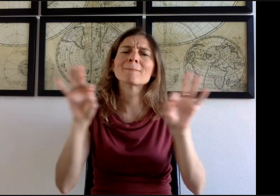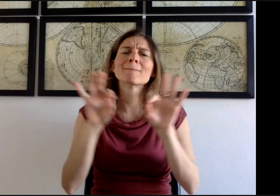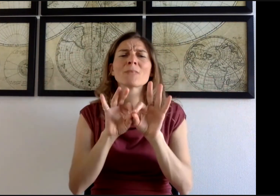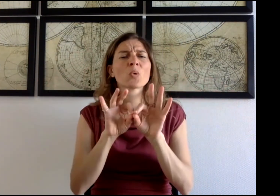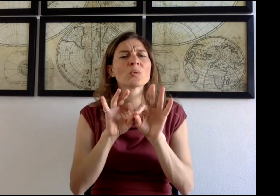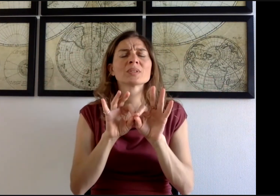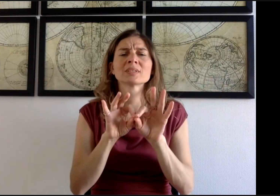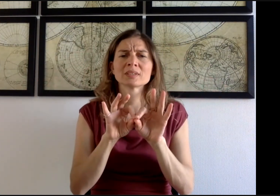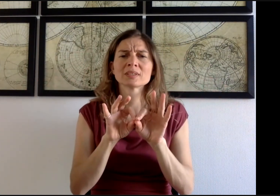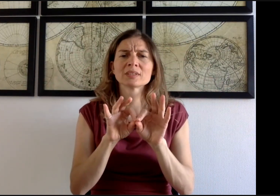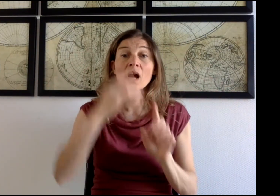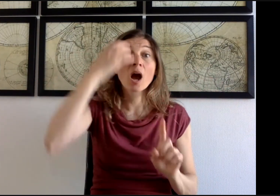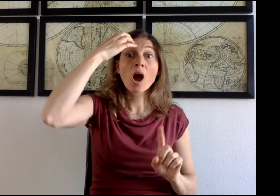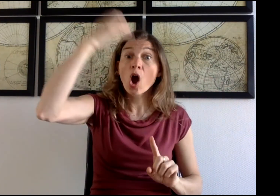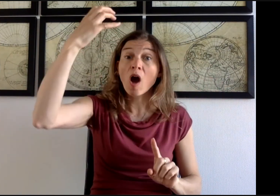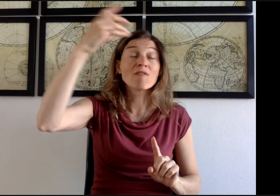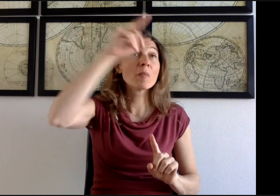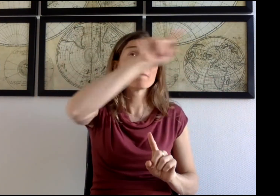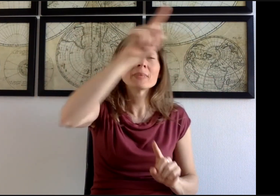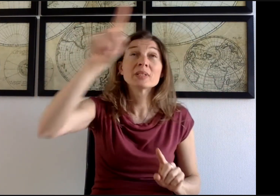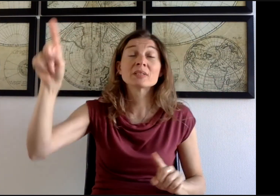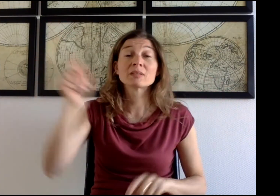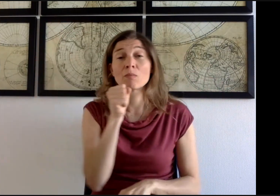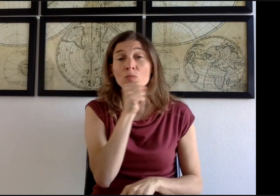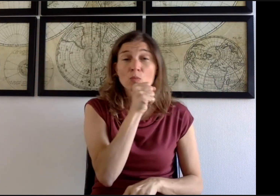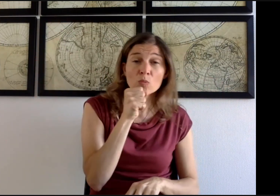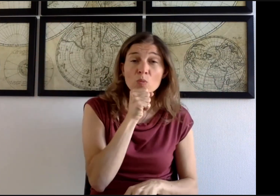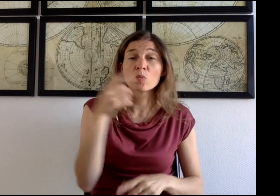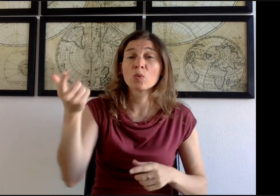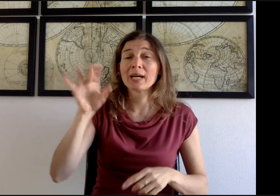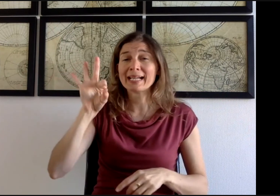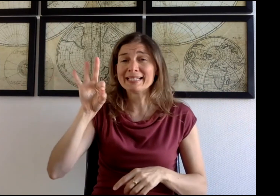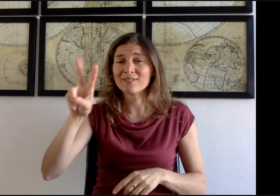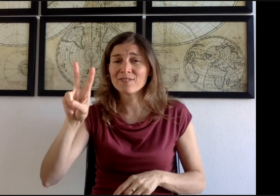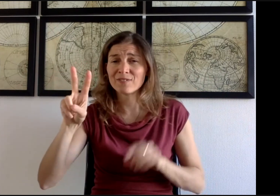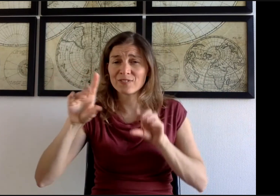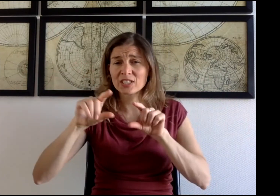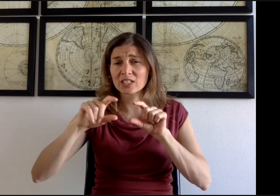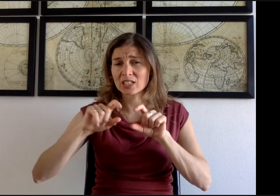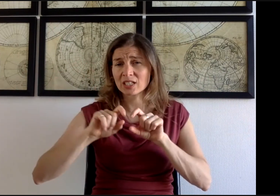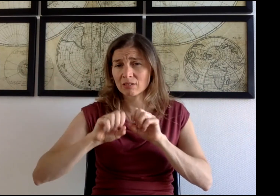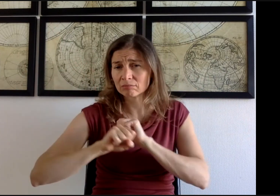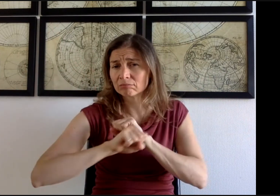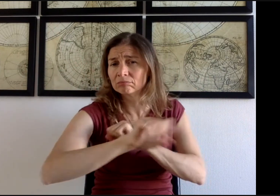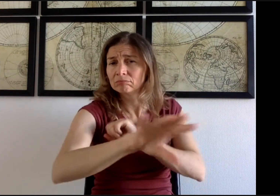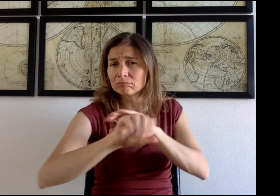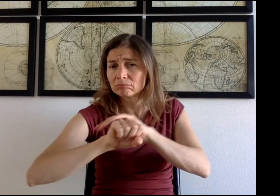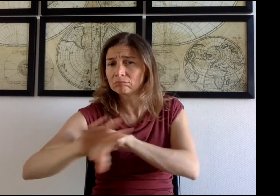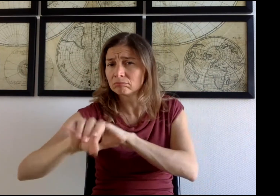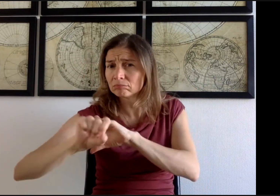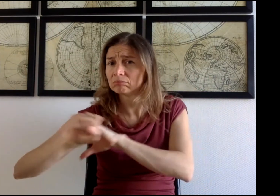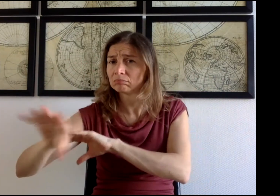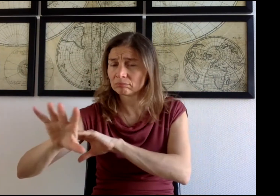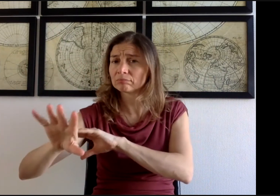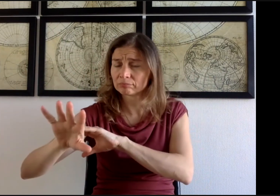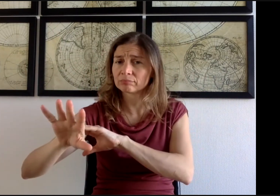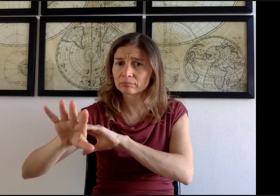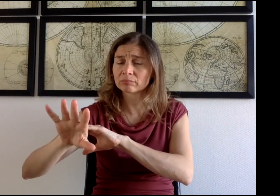broadcasters or television are using the speech to text